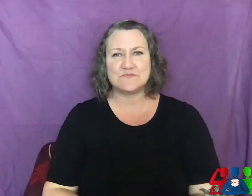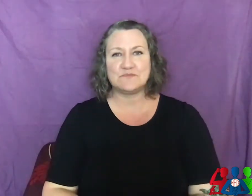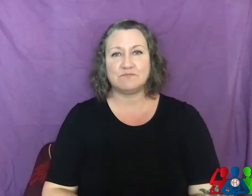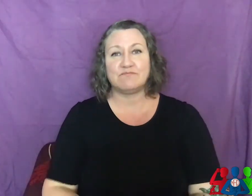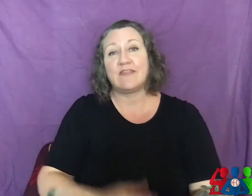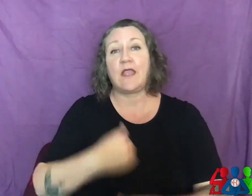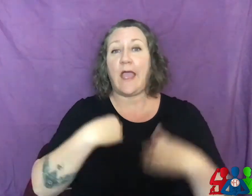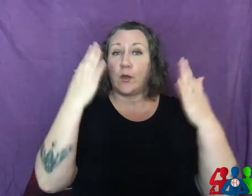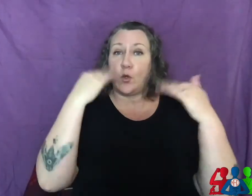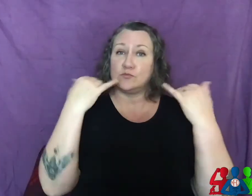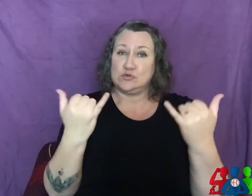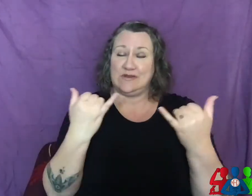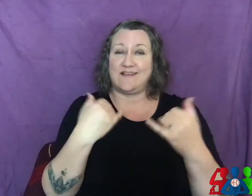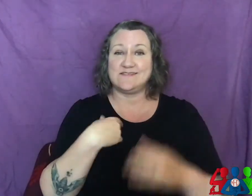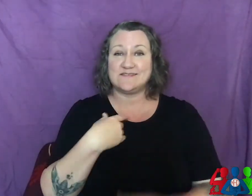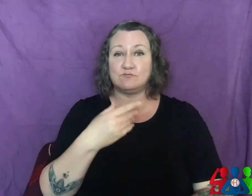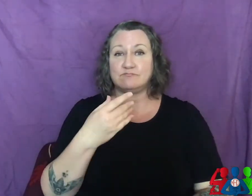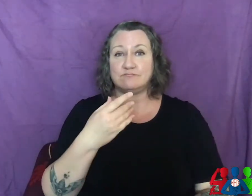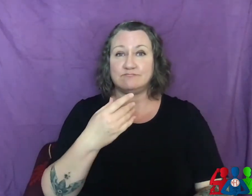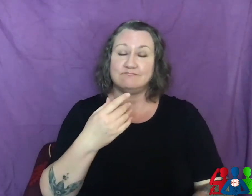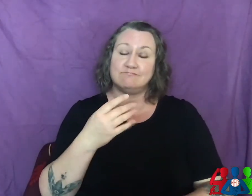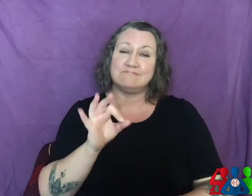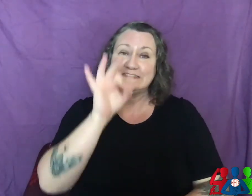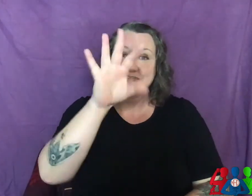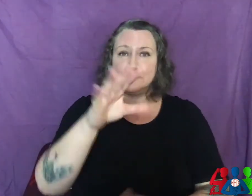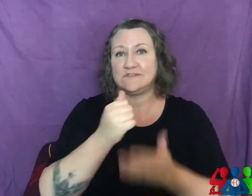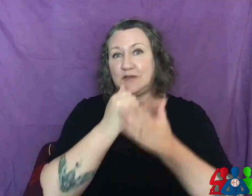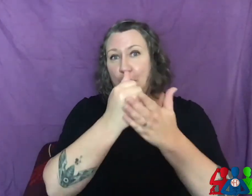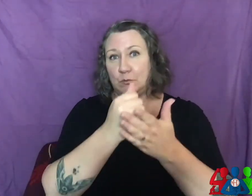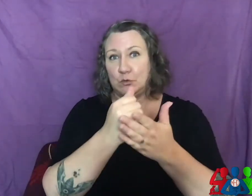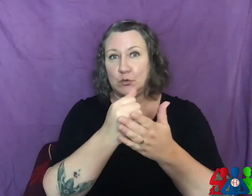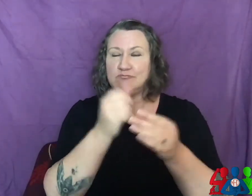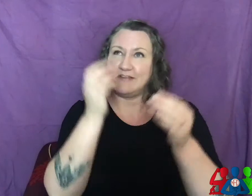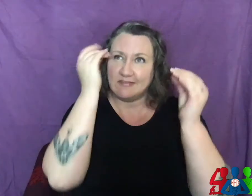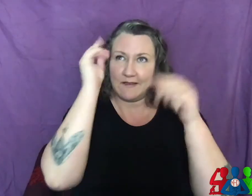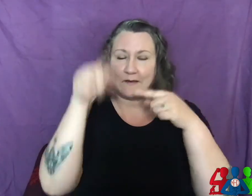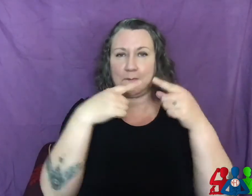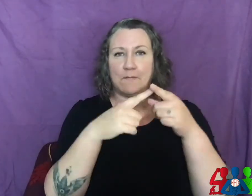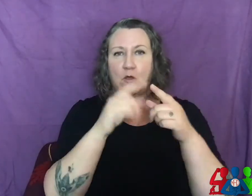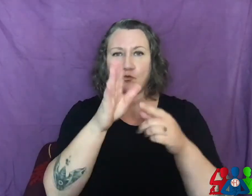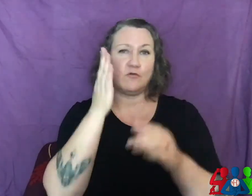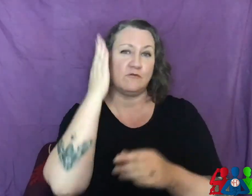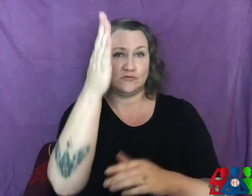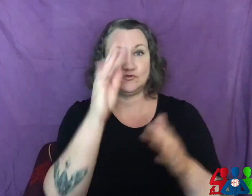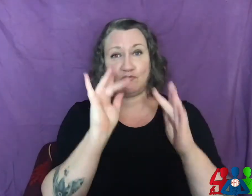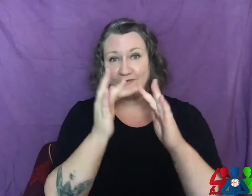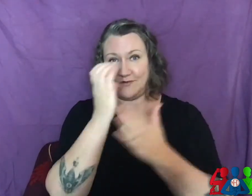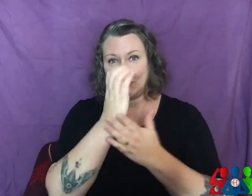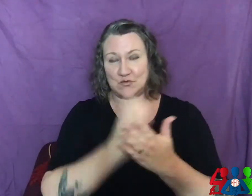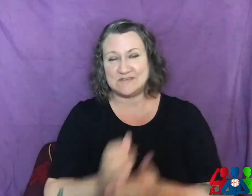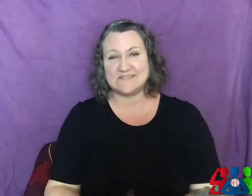your class so that it's fun for students. I hope today's tips have been helpful for you to